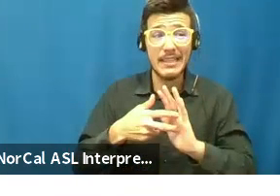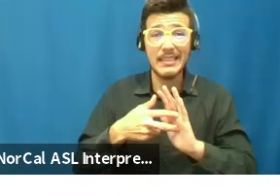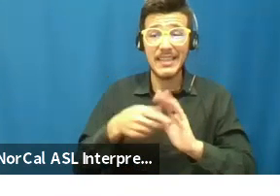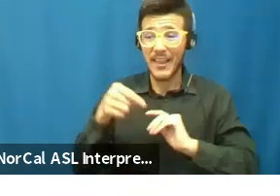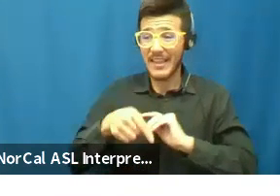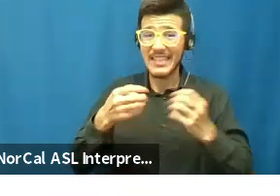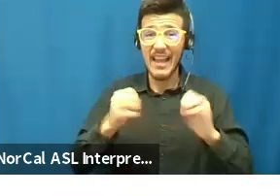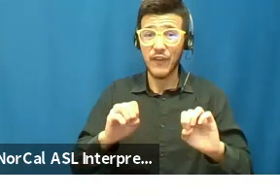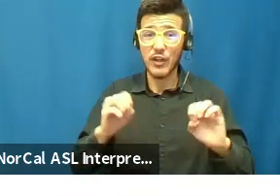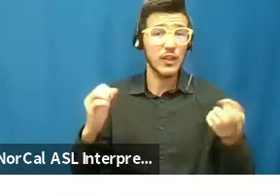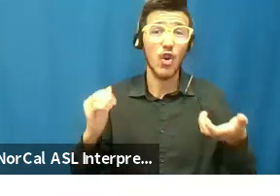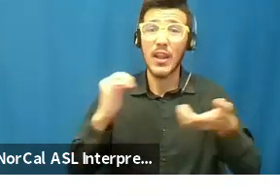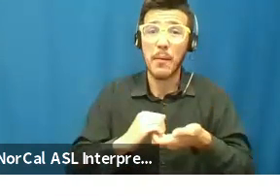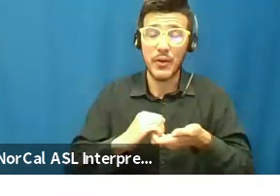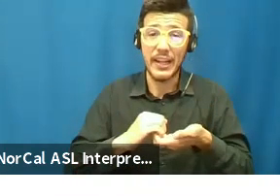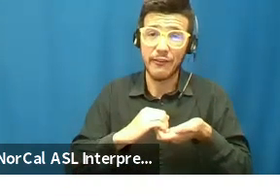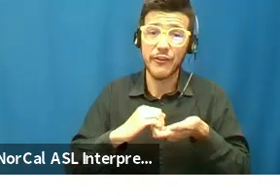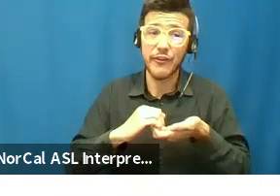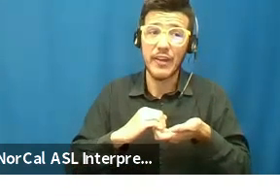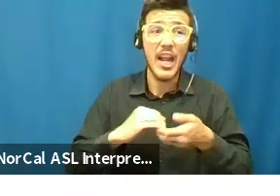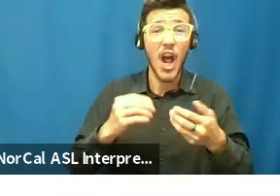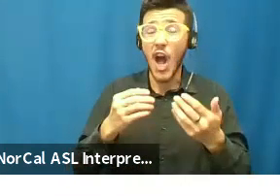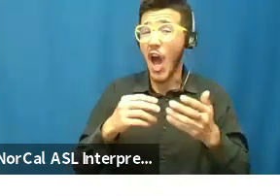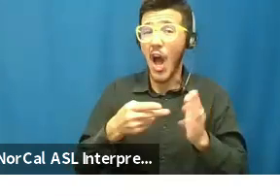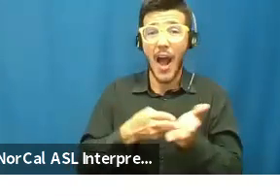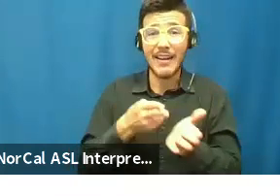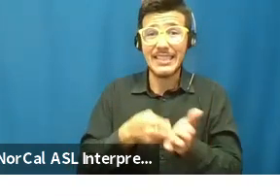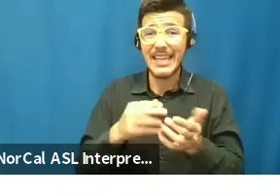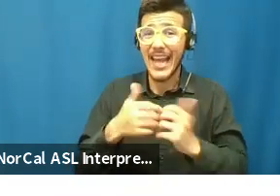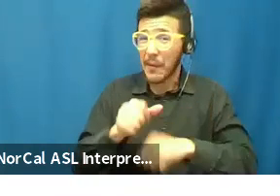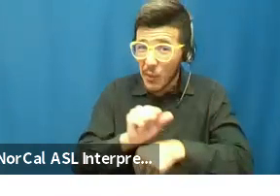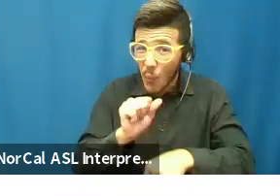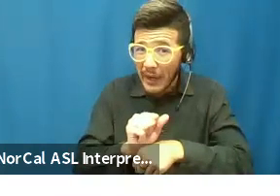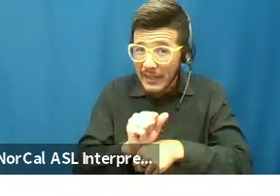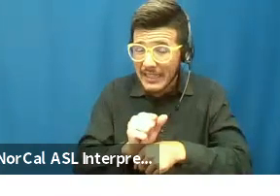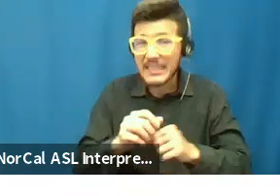honestly comes from the top down. I'm not entirely sure how to make that happen. So if anyone